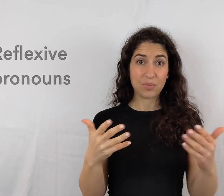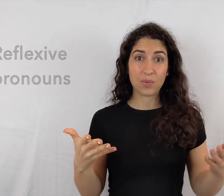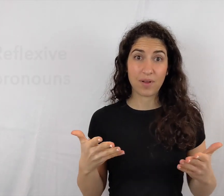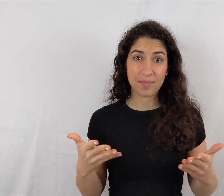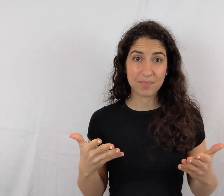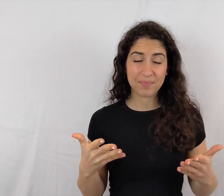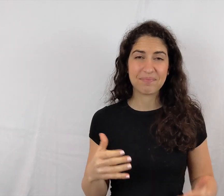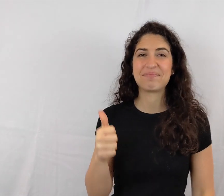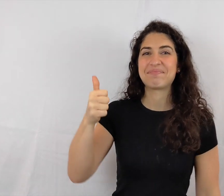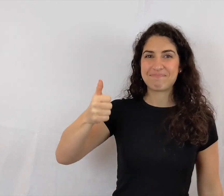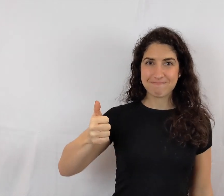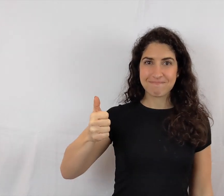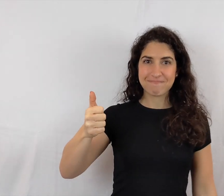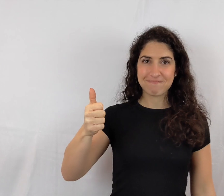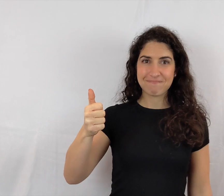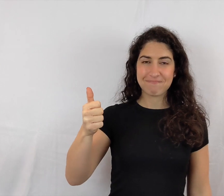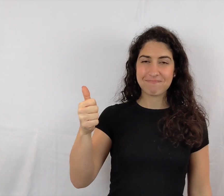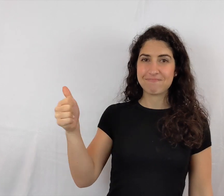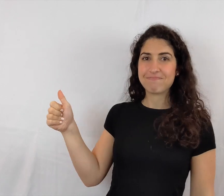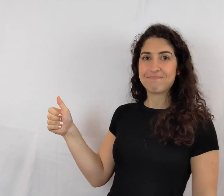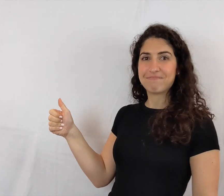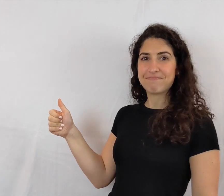and this uses the handshape the open-A.